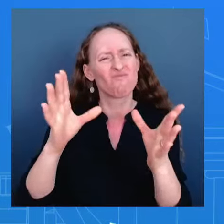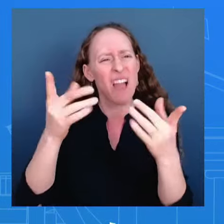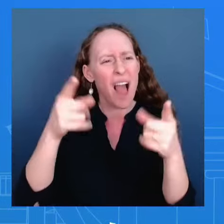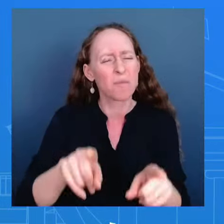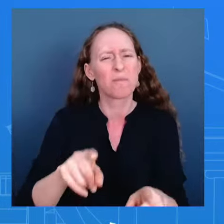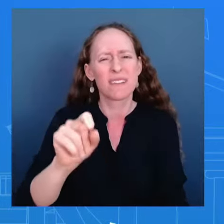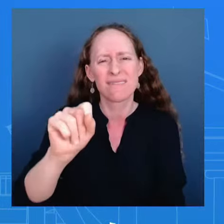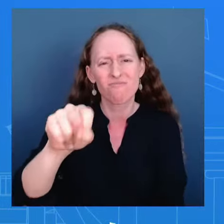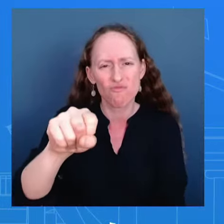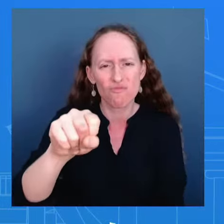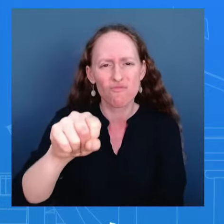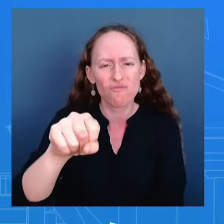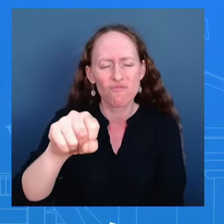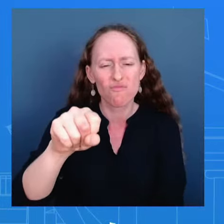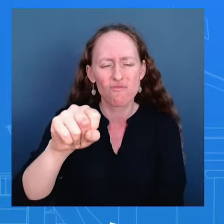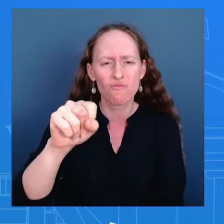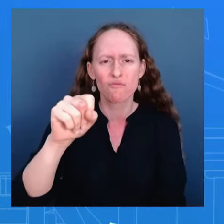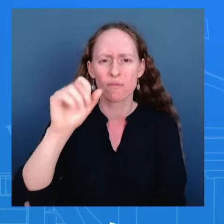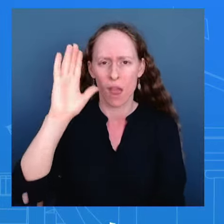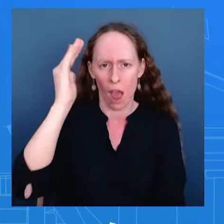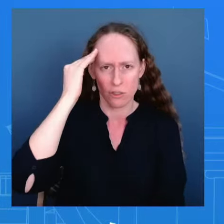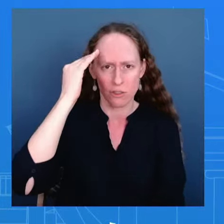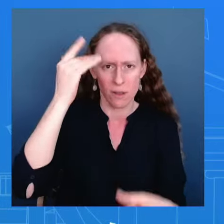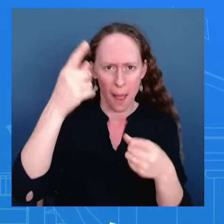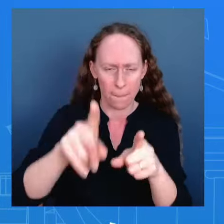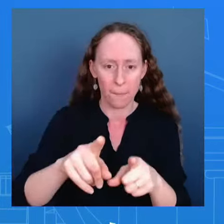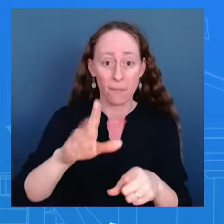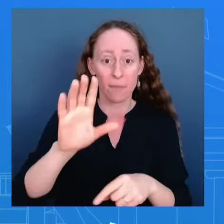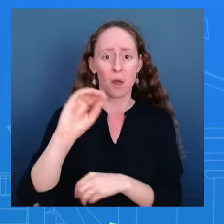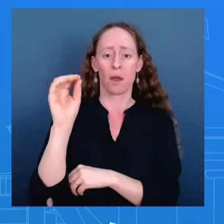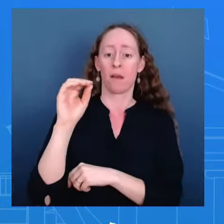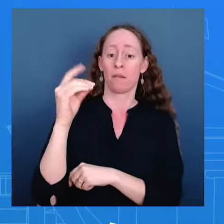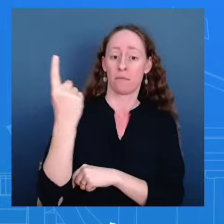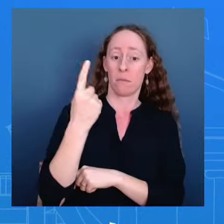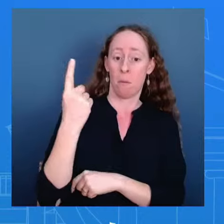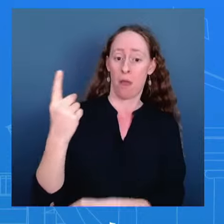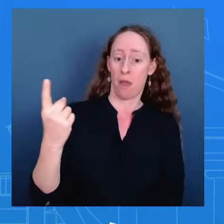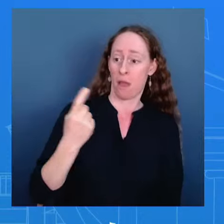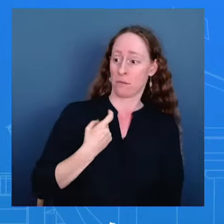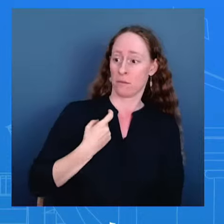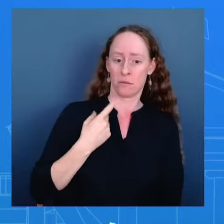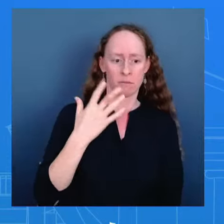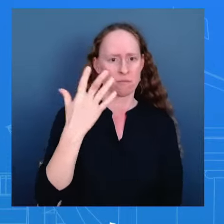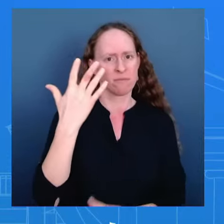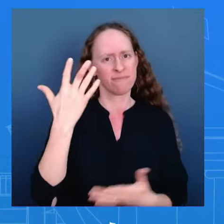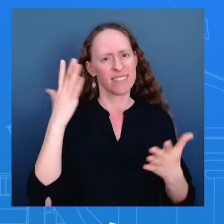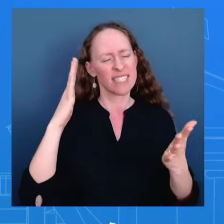Nobody was asking me about red lines a week or so ago when there were other airstrikes in Rafah